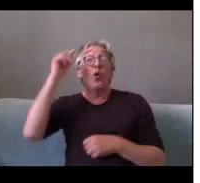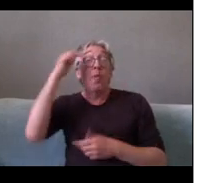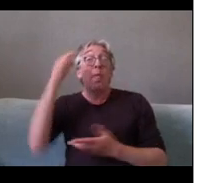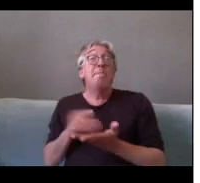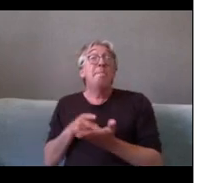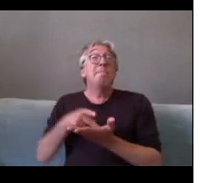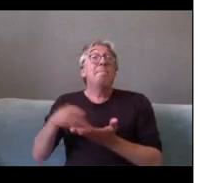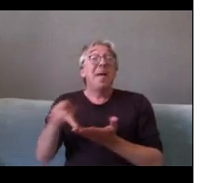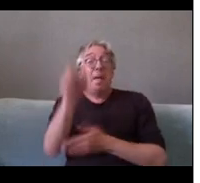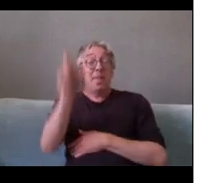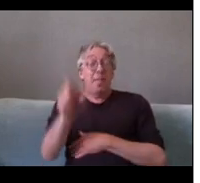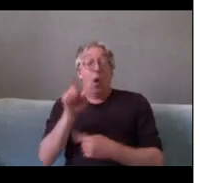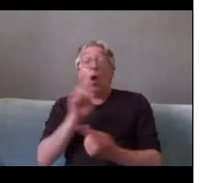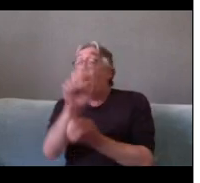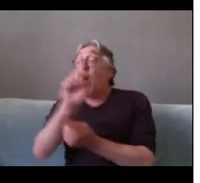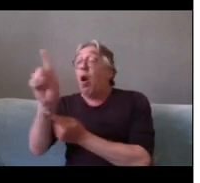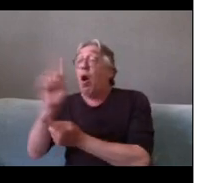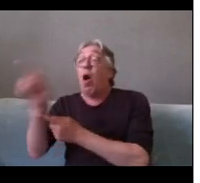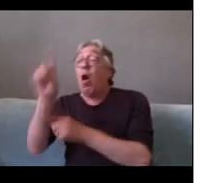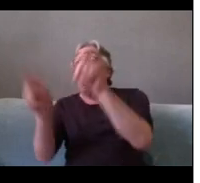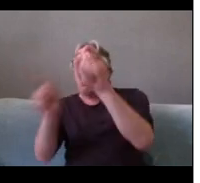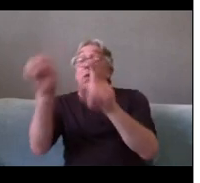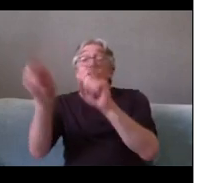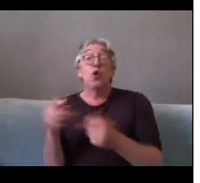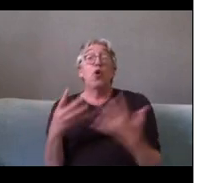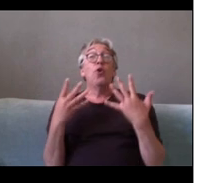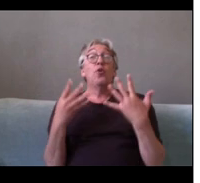Also want to thank the EDF for organizing this webinar